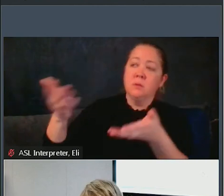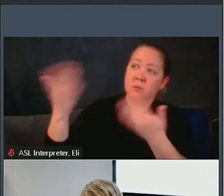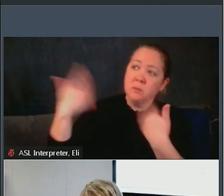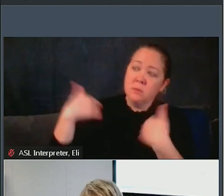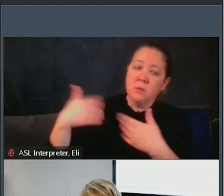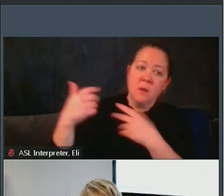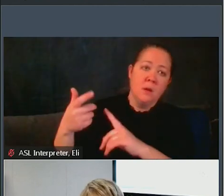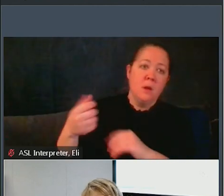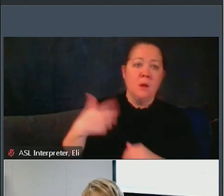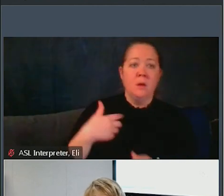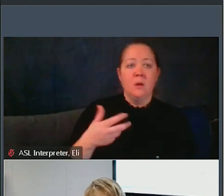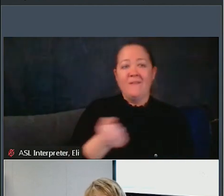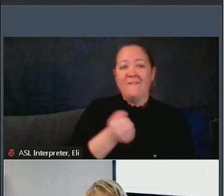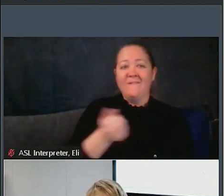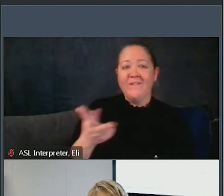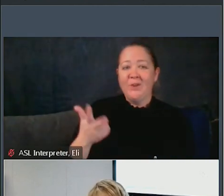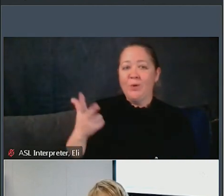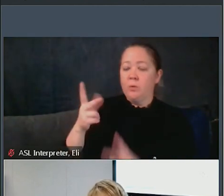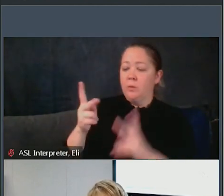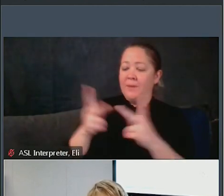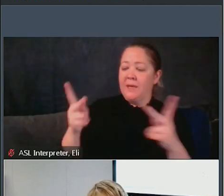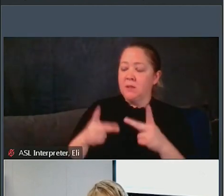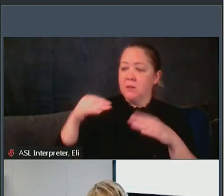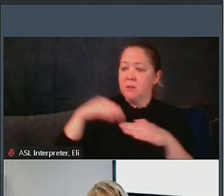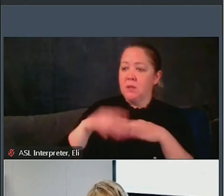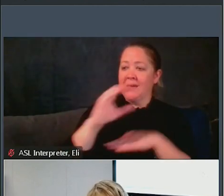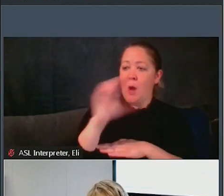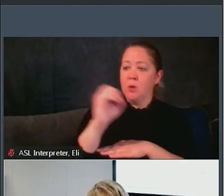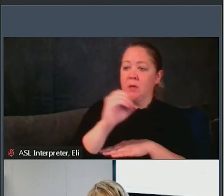County, but only a couple, but, but the County continues to try